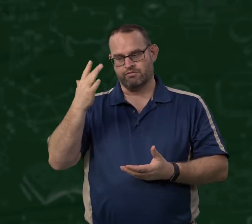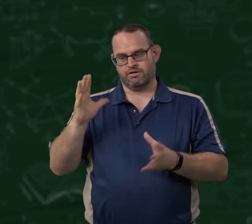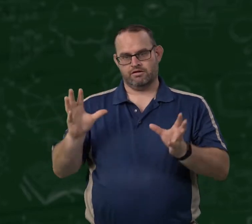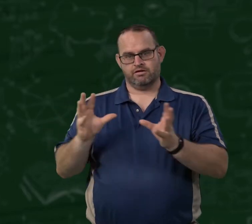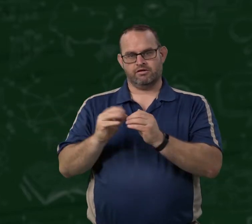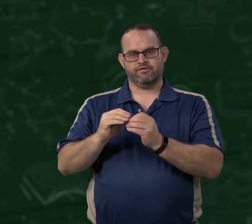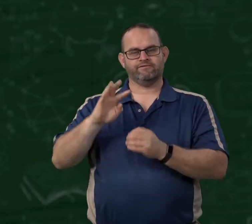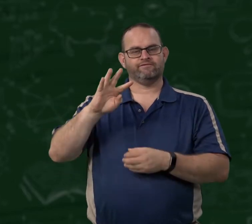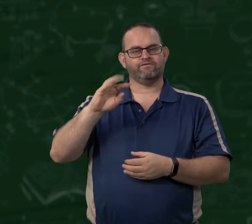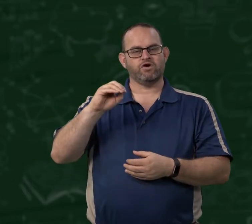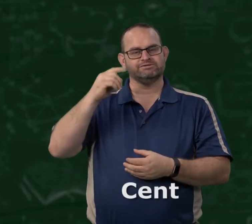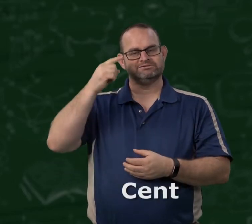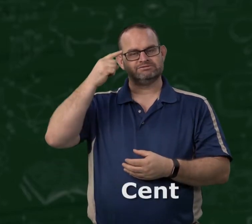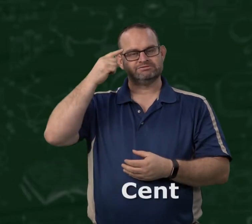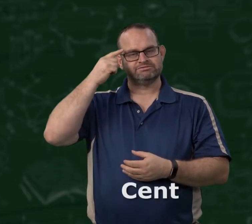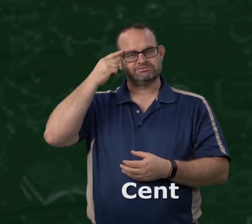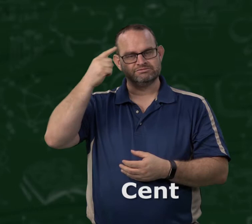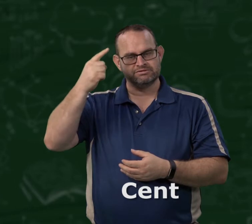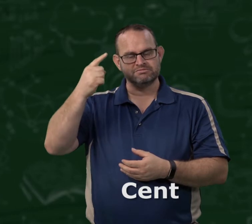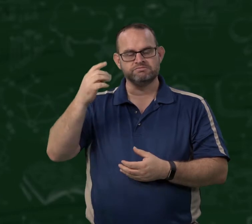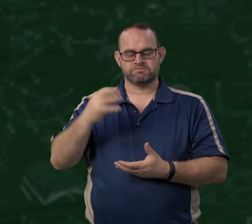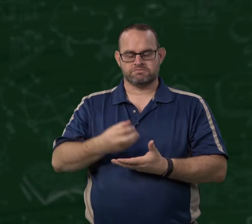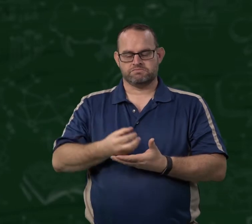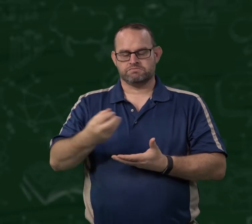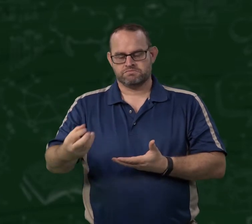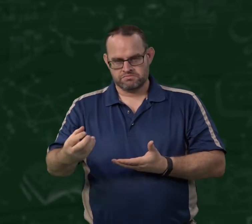that equals forty cents ($0.40).